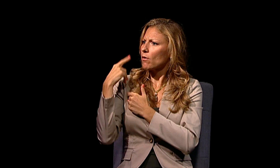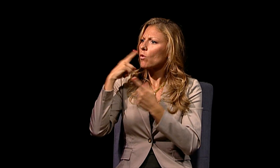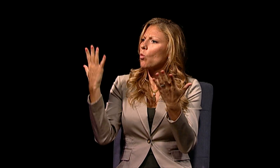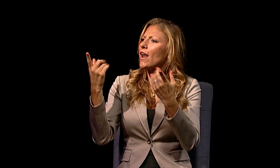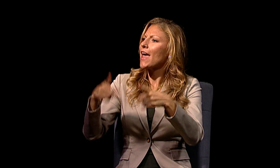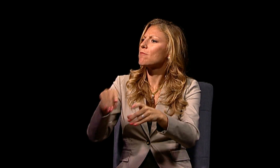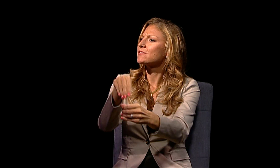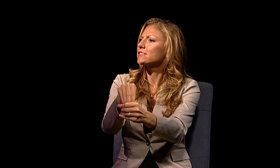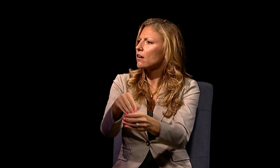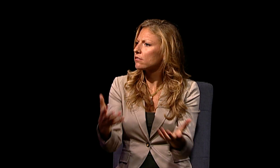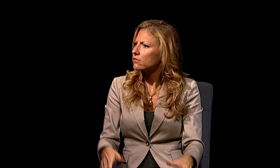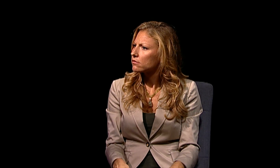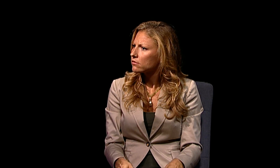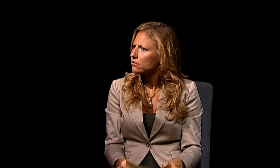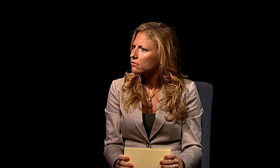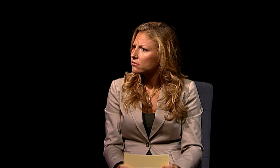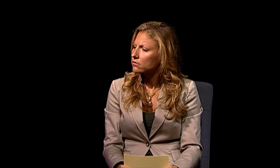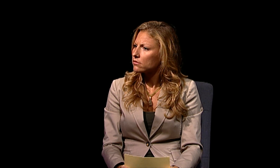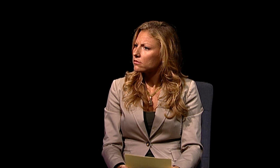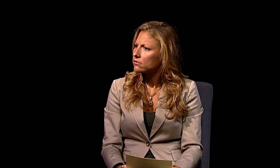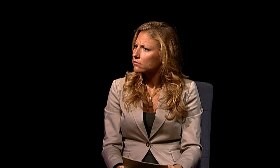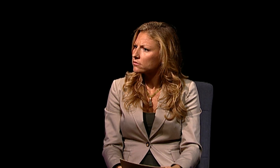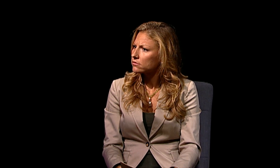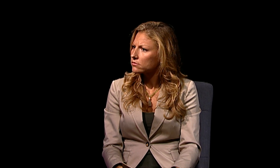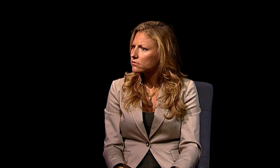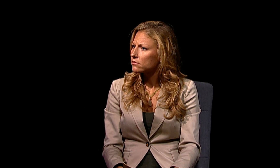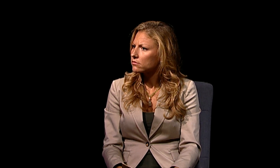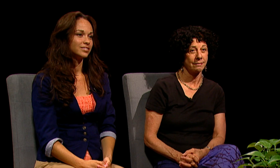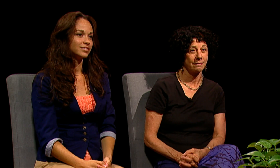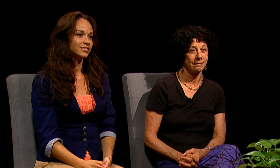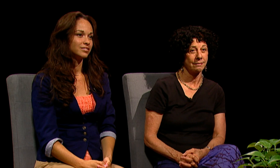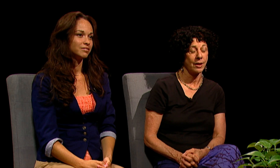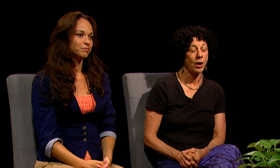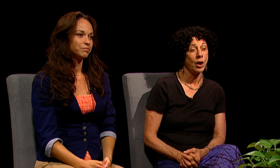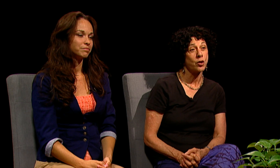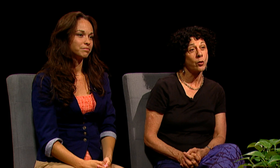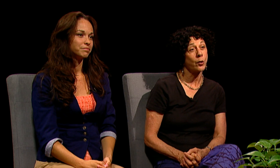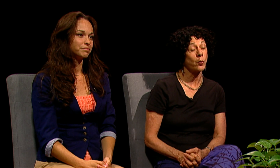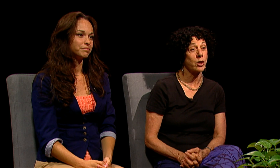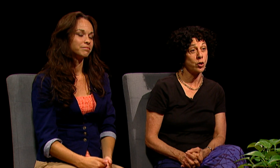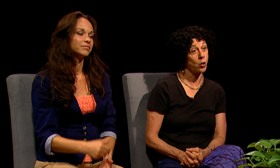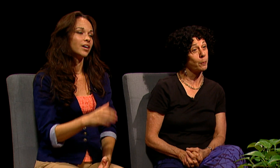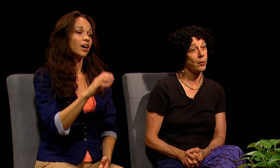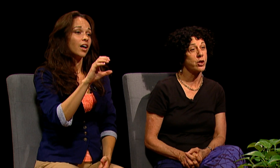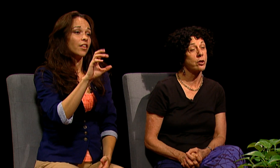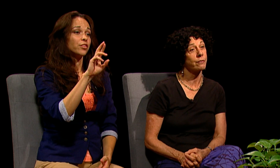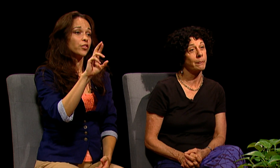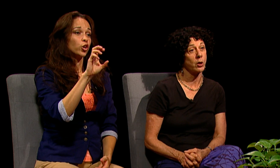VERSUS PUBLIC FACILITIES, AND HOW THEY'RE HELD ACCOUNTABLE? SO THE CORRECTIONS CORPORATIONS OF AMERICA